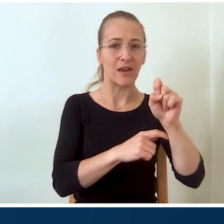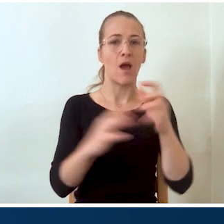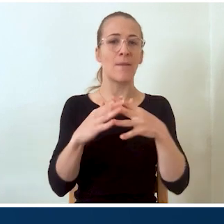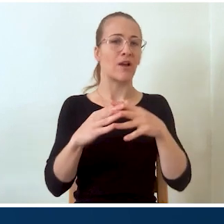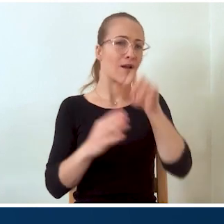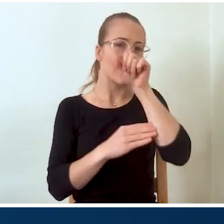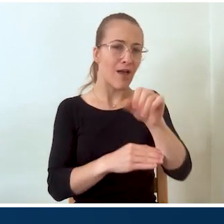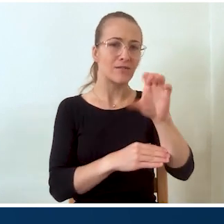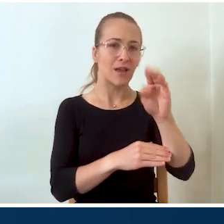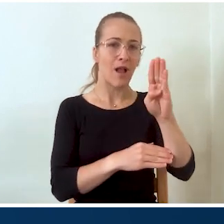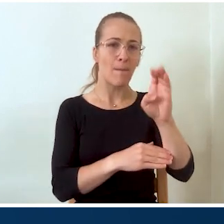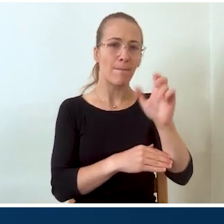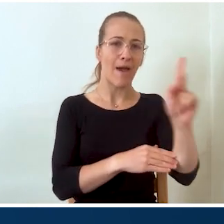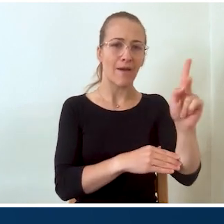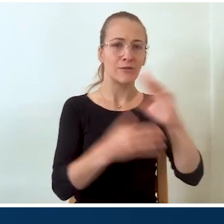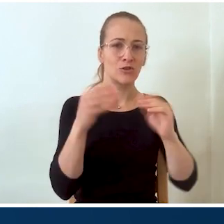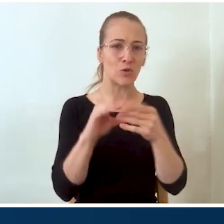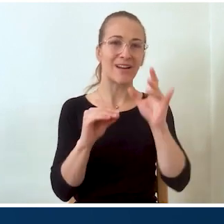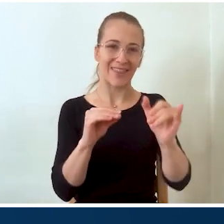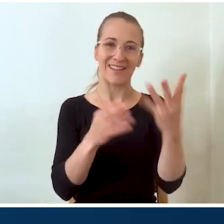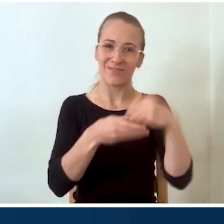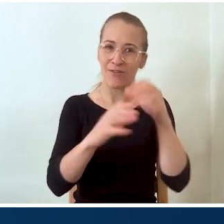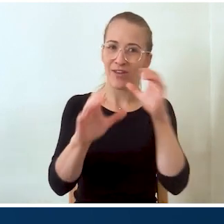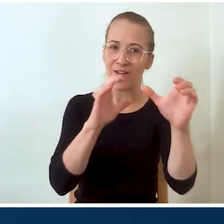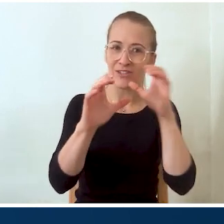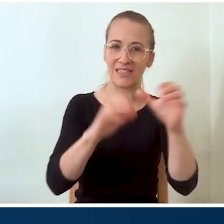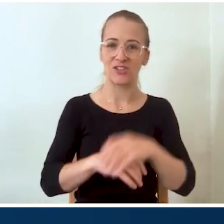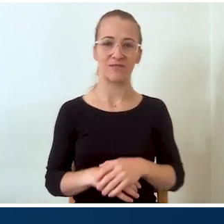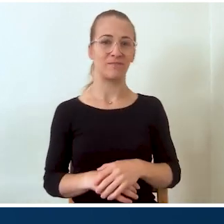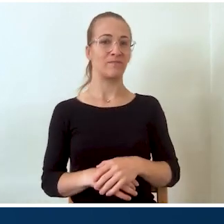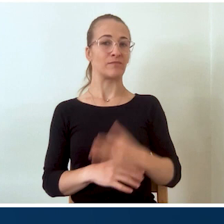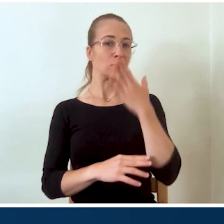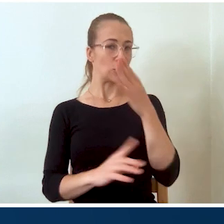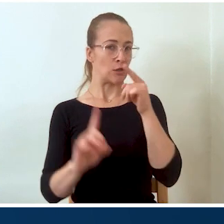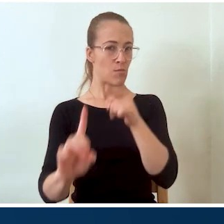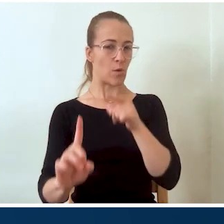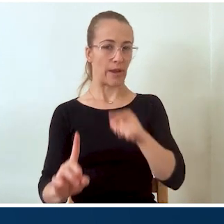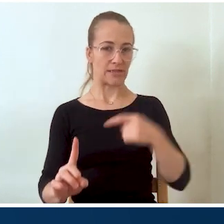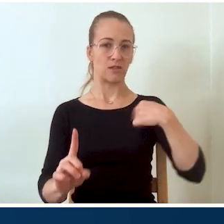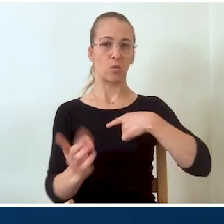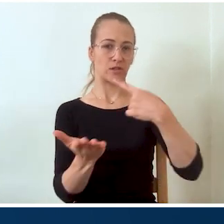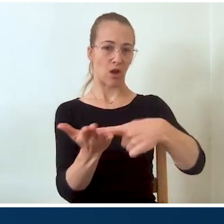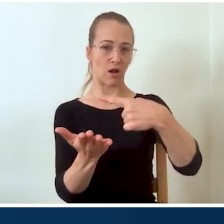and this is part of that conversation. Such good points. And you know, we talk about doing it often.